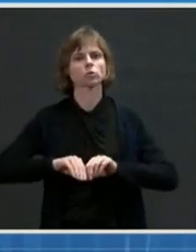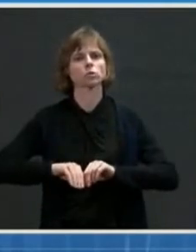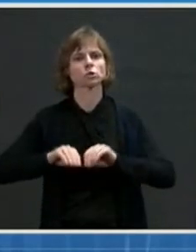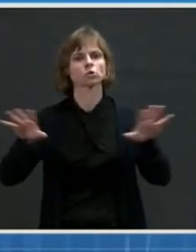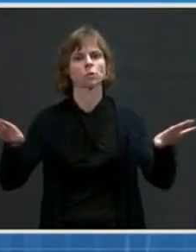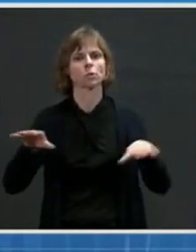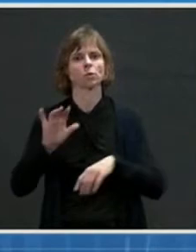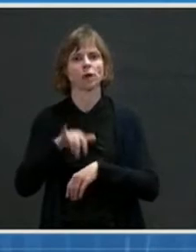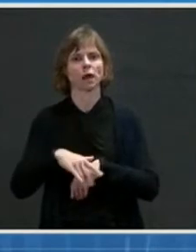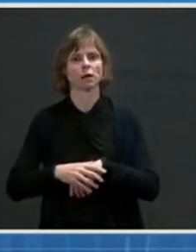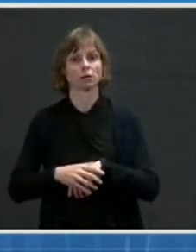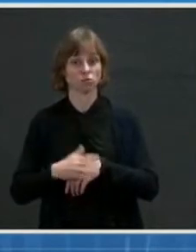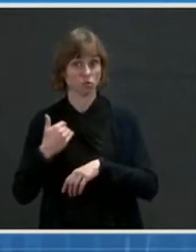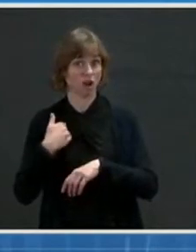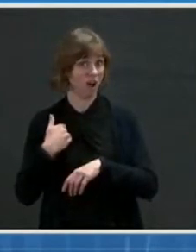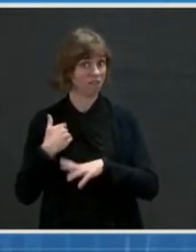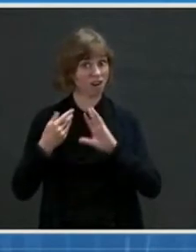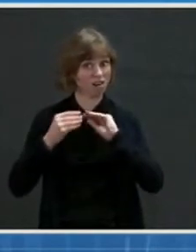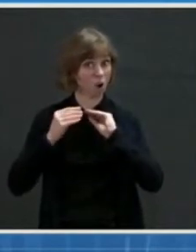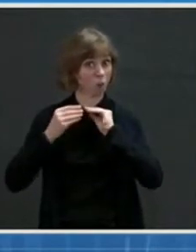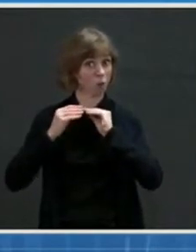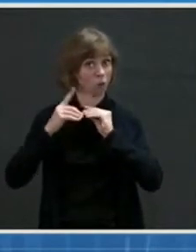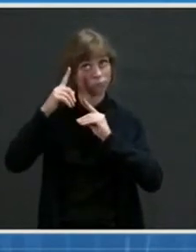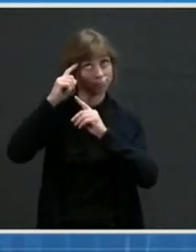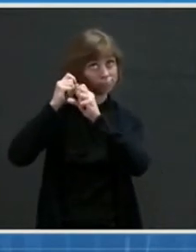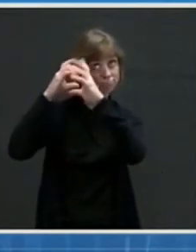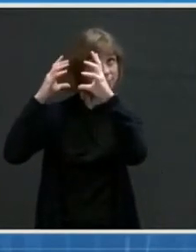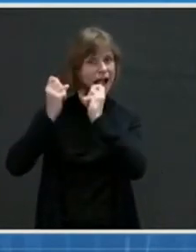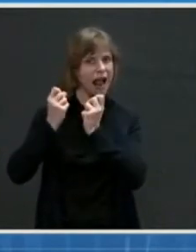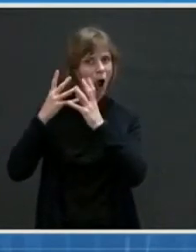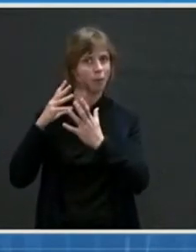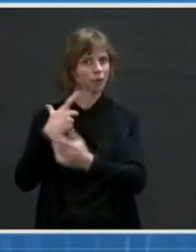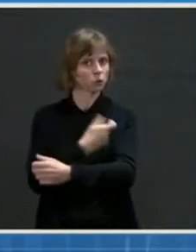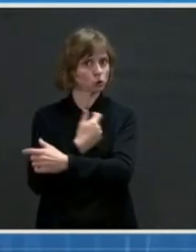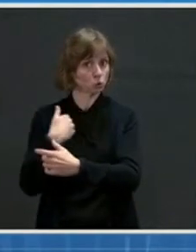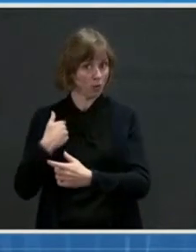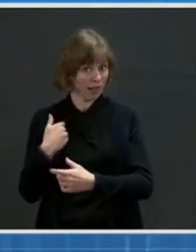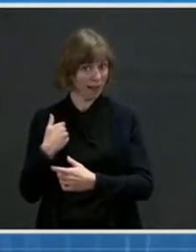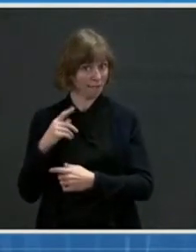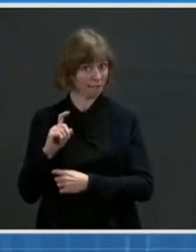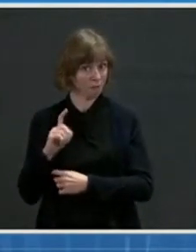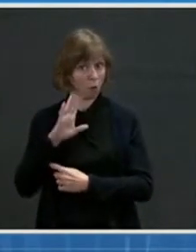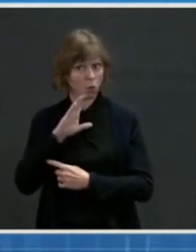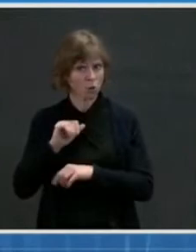AUTHORIZATION. WHAT ARE THE PLANS TO DISTRIBUTING THE INITIAL SUPPLY? HAVE YOU GOT A NUMBER IN MIND